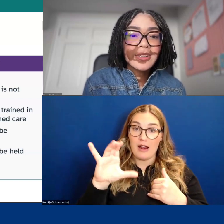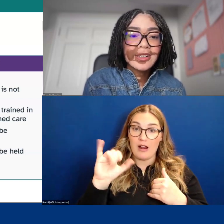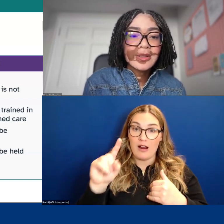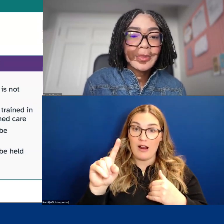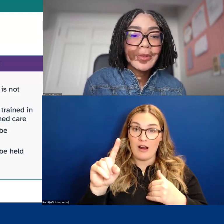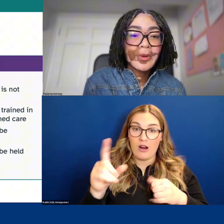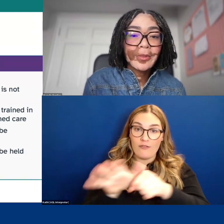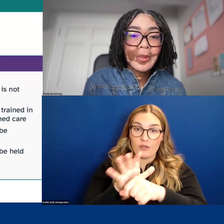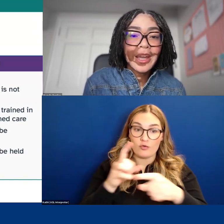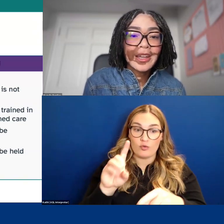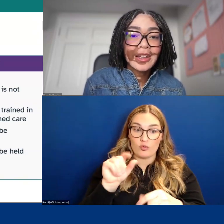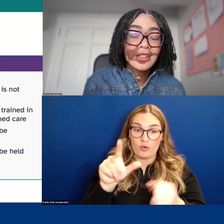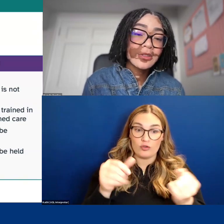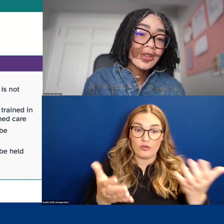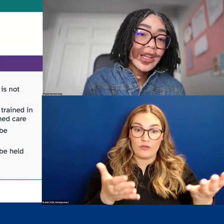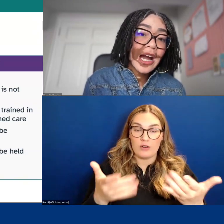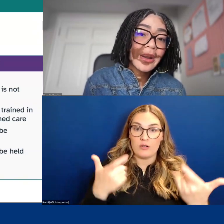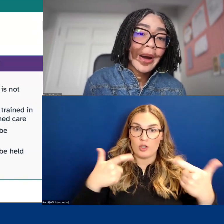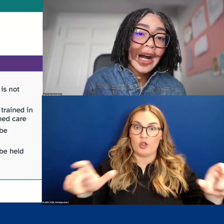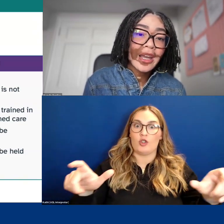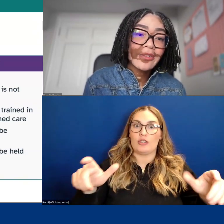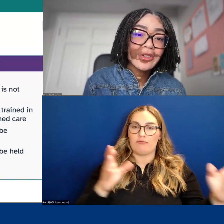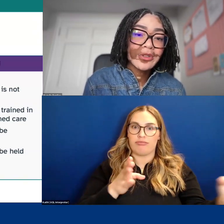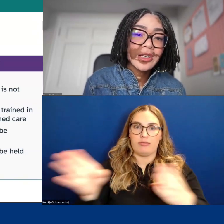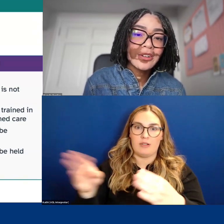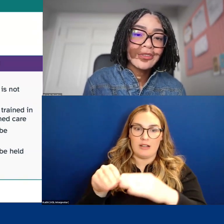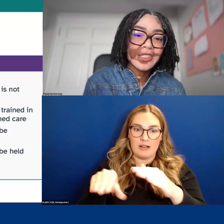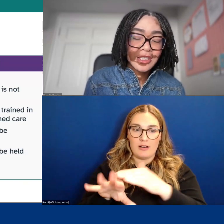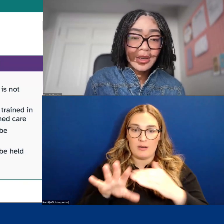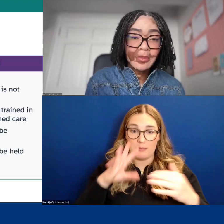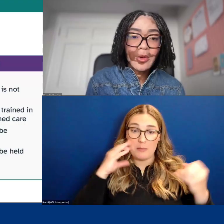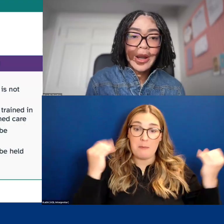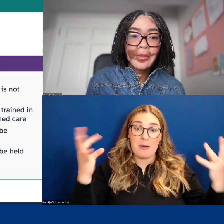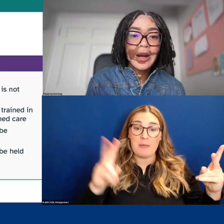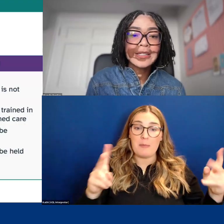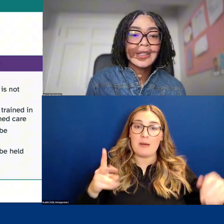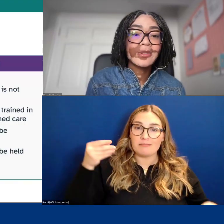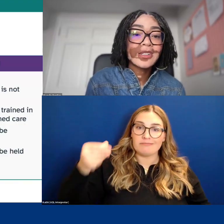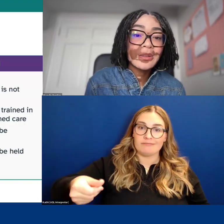to this, people were paying exclusively out-of-pocket for doula coverage. And it can be quite pricey, which